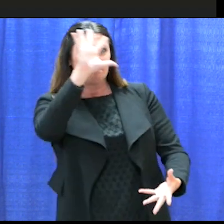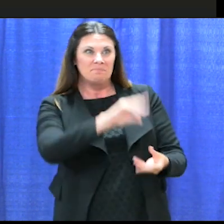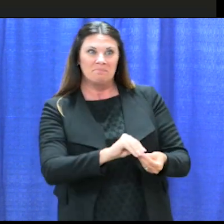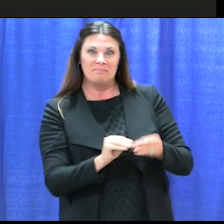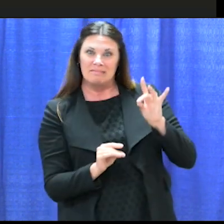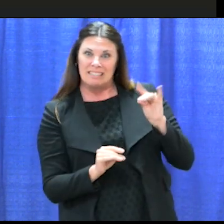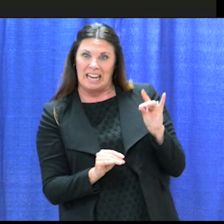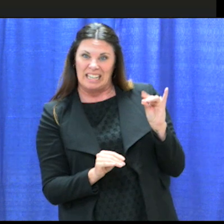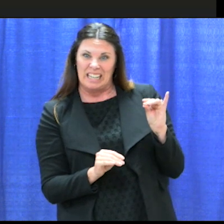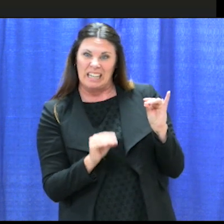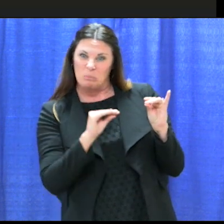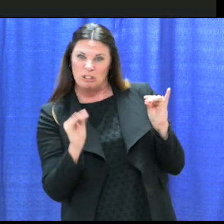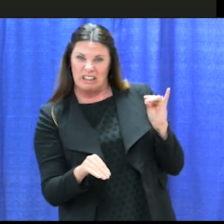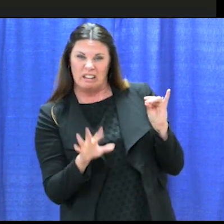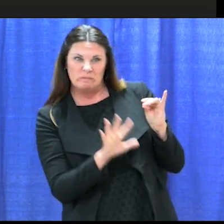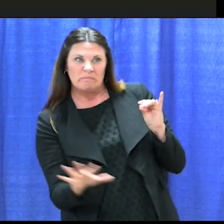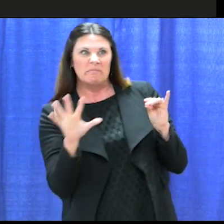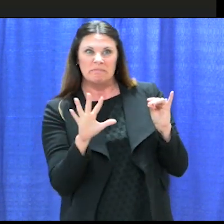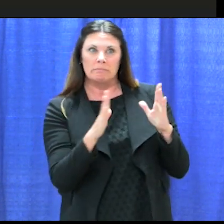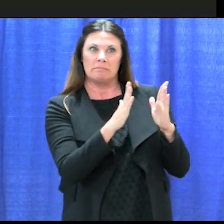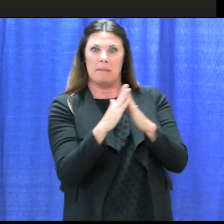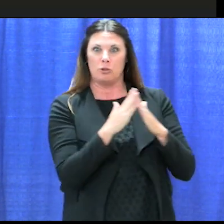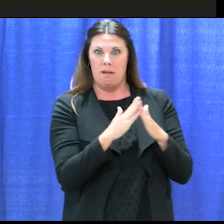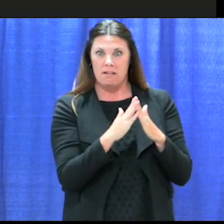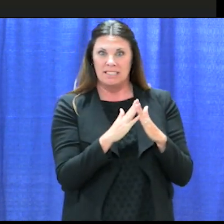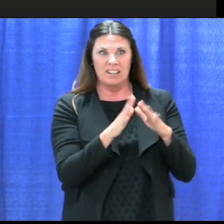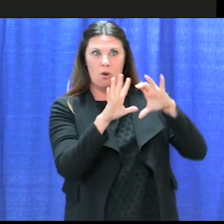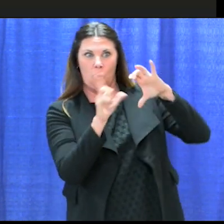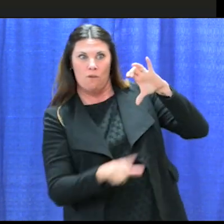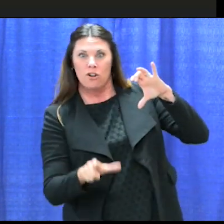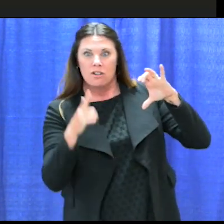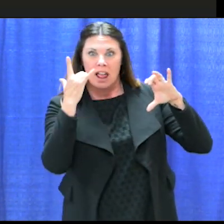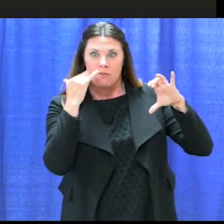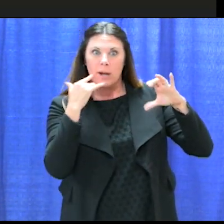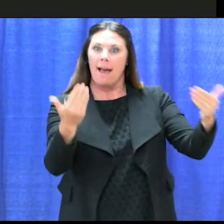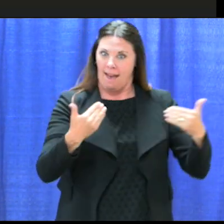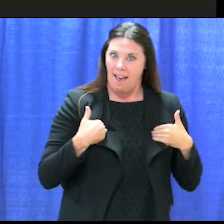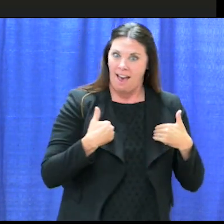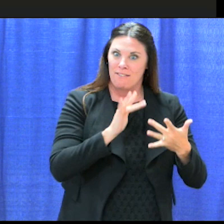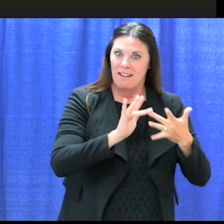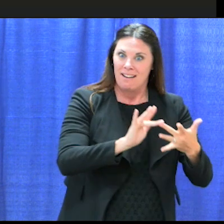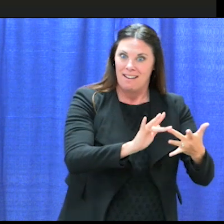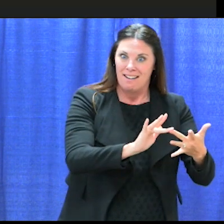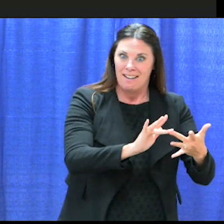in urban metropolitan areas in this state have connectivity. It's 89% in Santa Clara County.